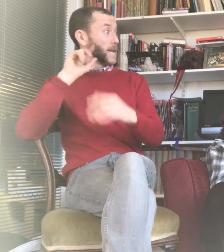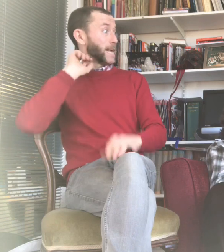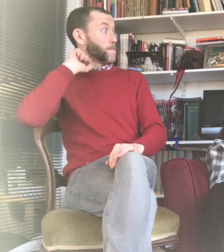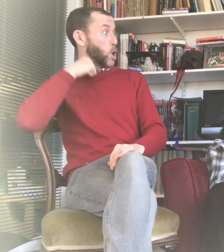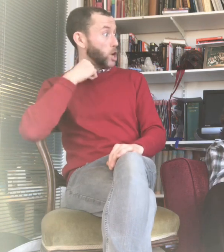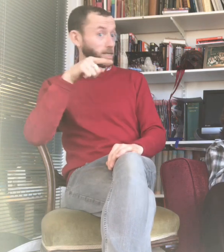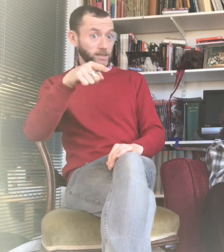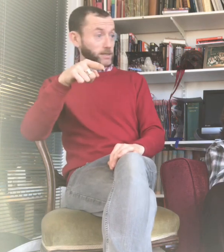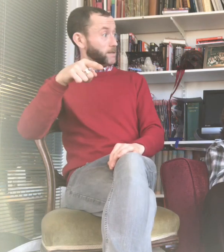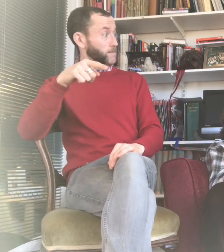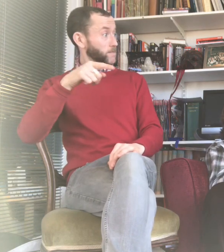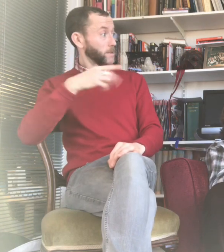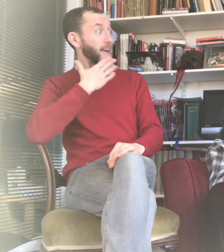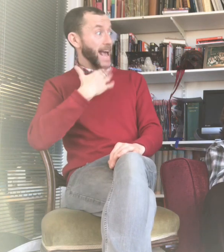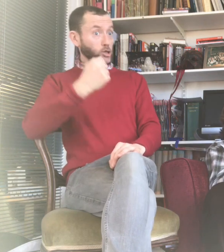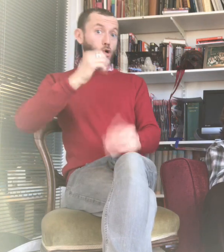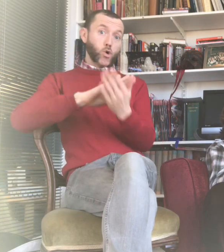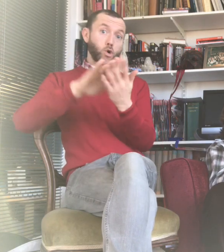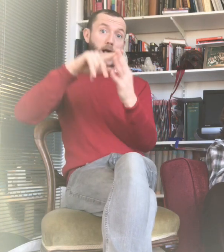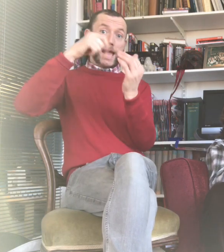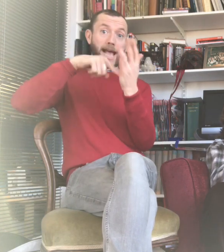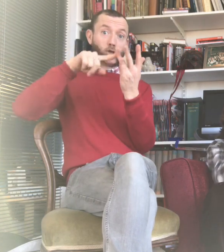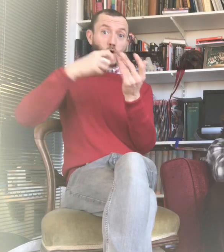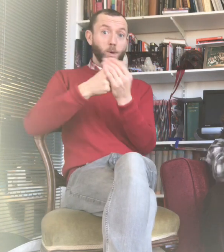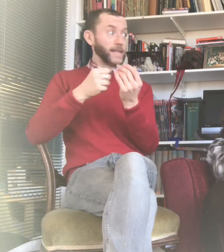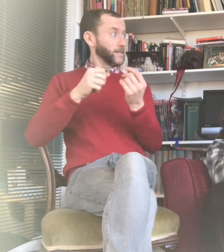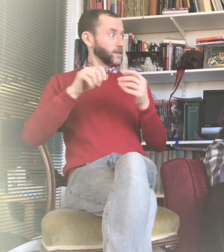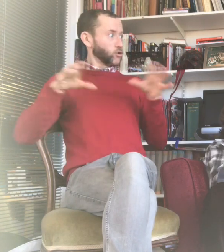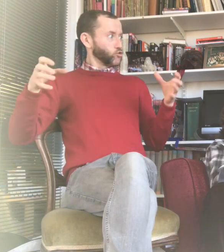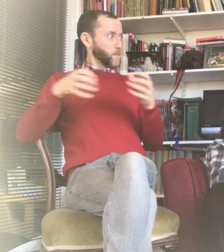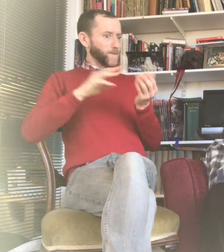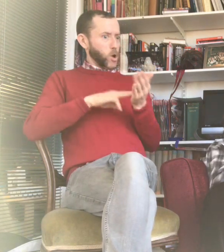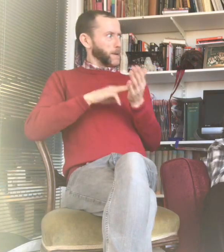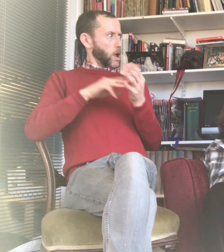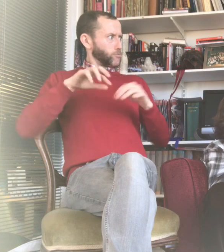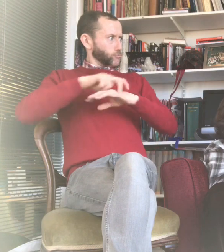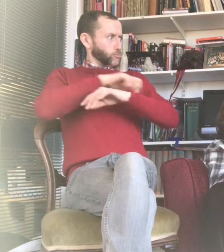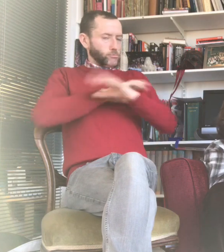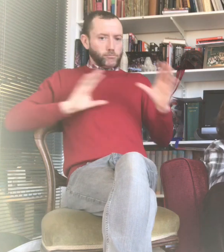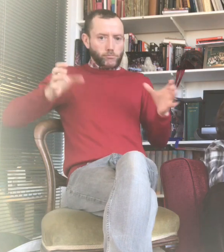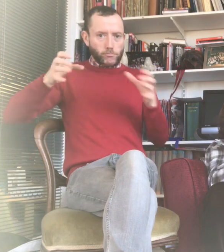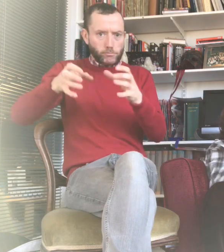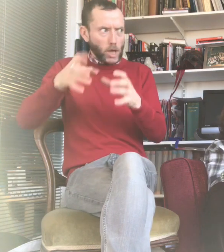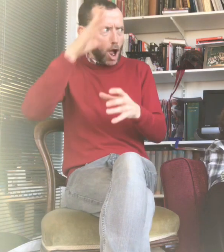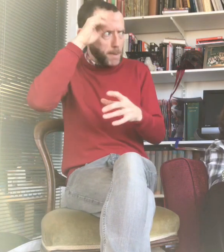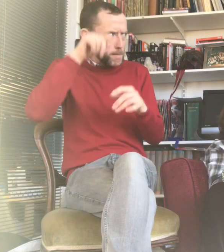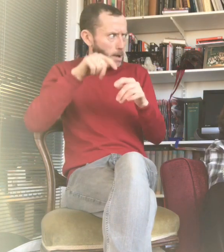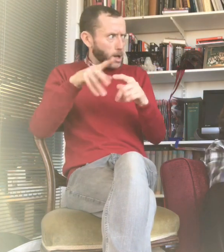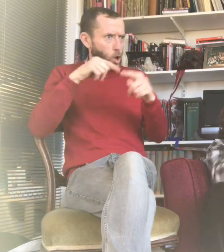trying to work that, as a sequence, with Evelyn Glennie and all the percussions so